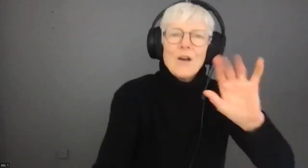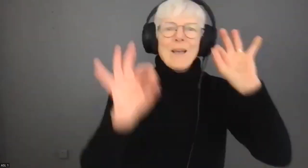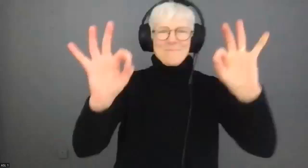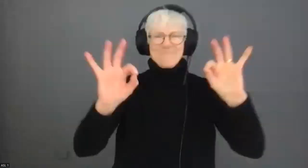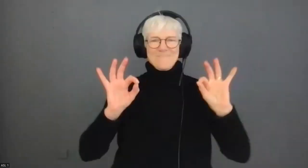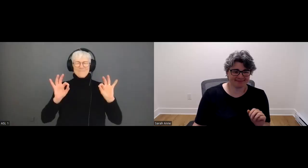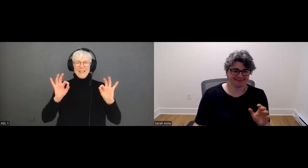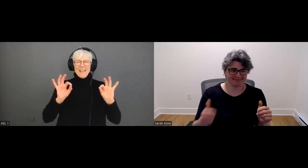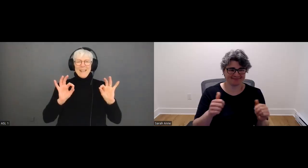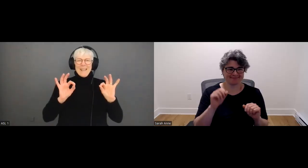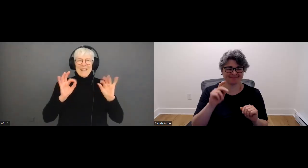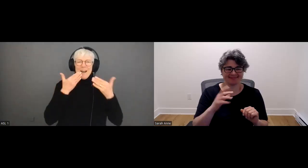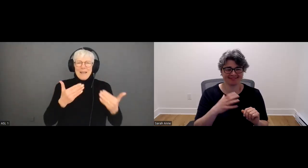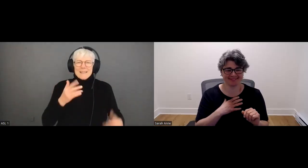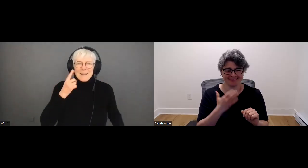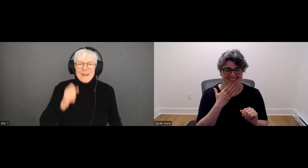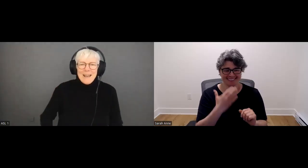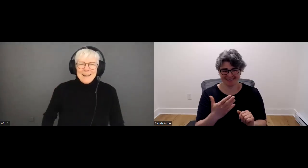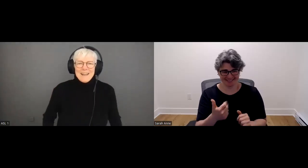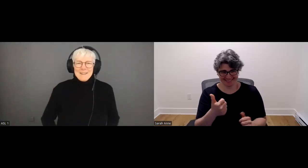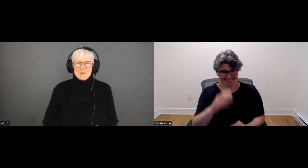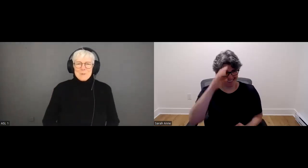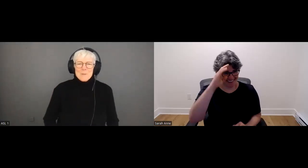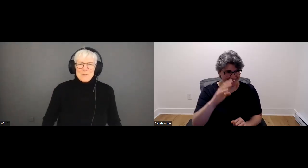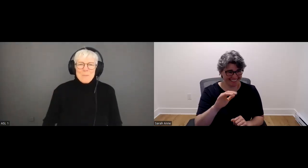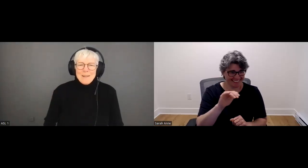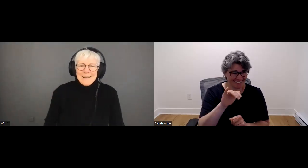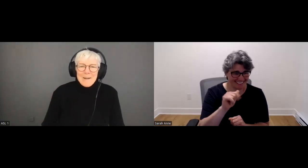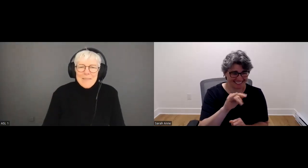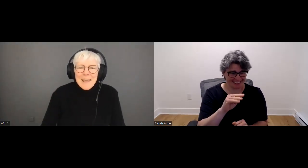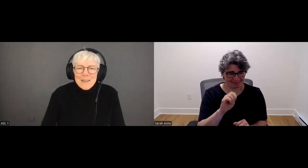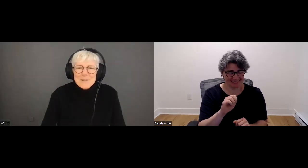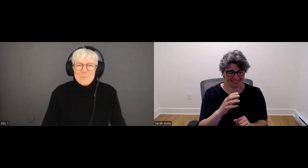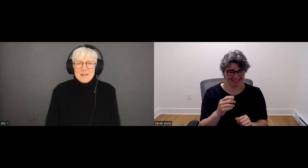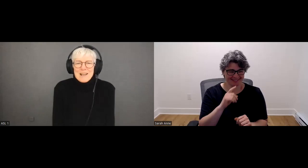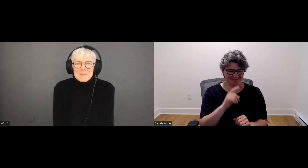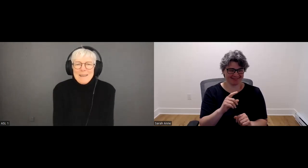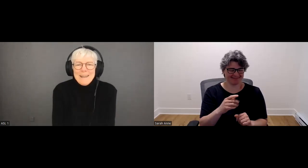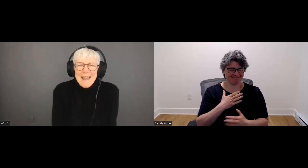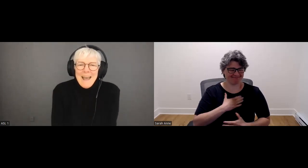one second okay okay Sarah Anne and The Interpreter are both Spotlight now thank you so much Yasmine